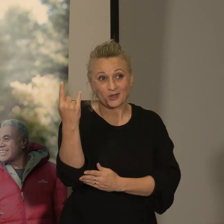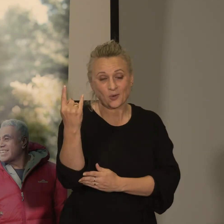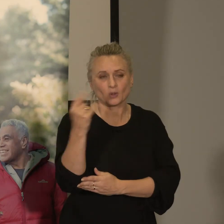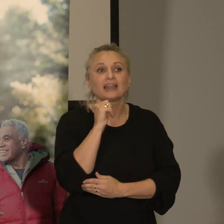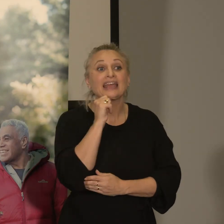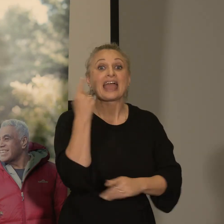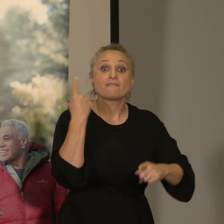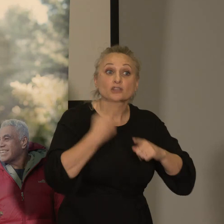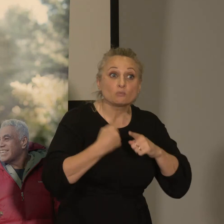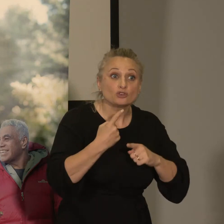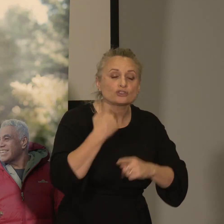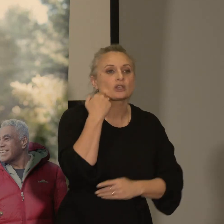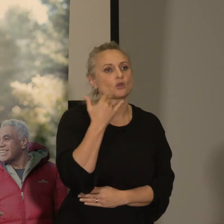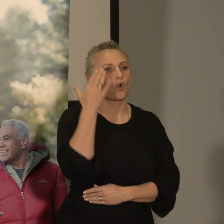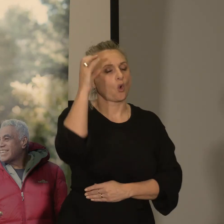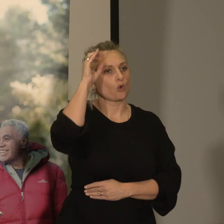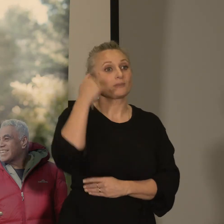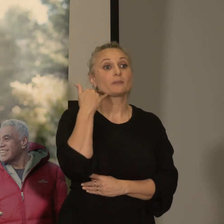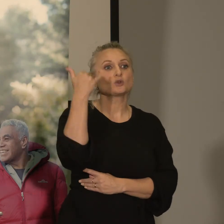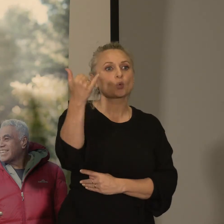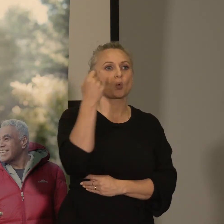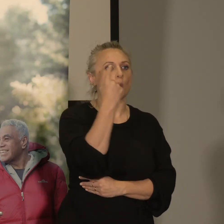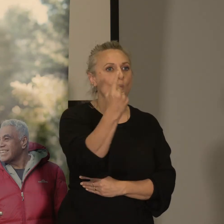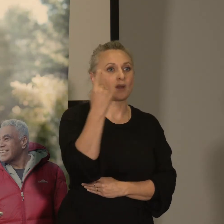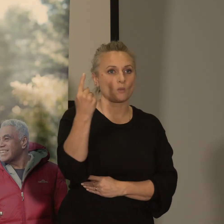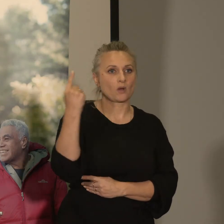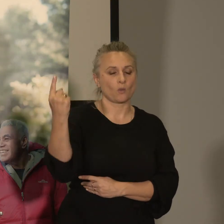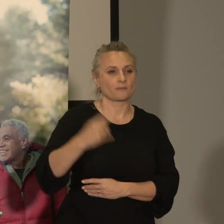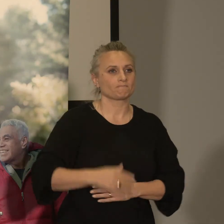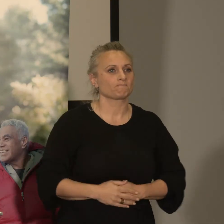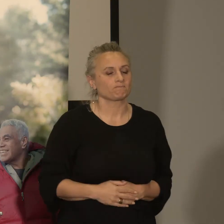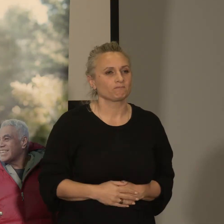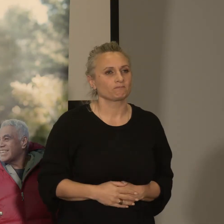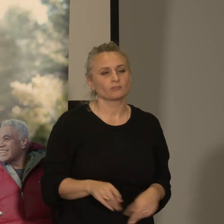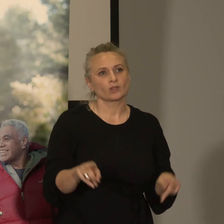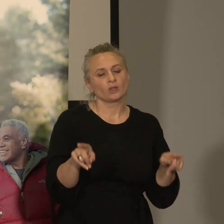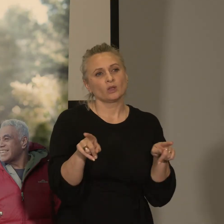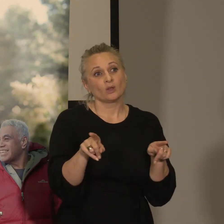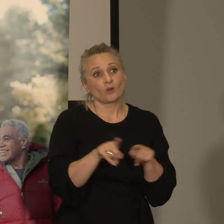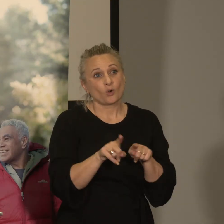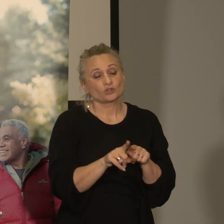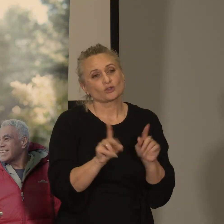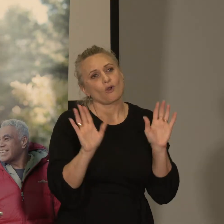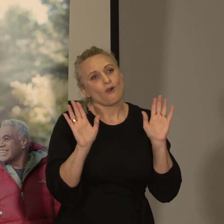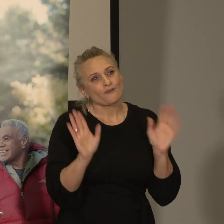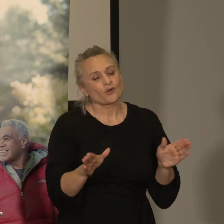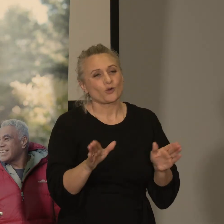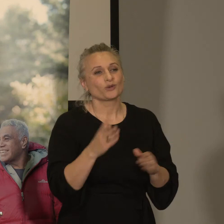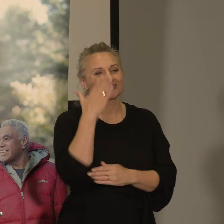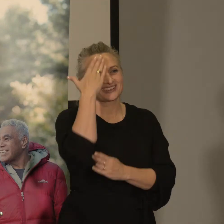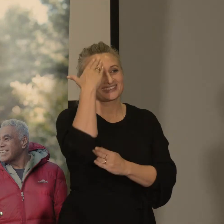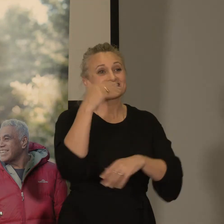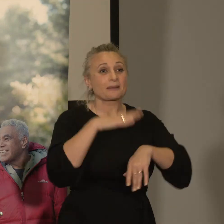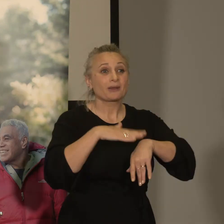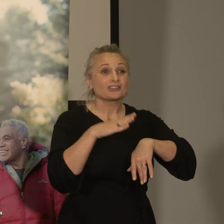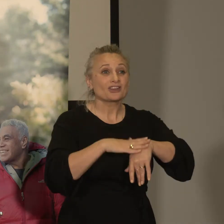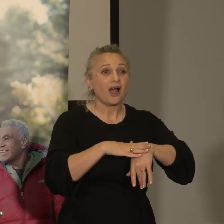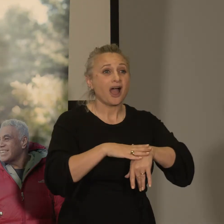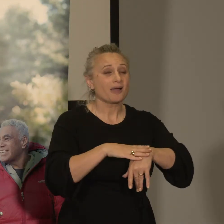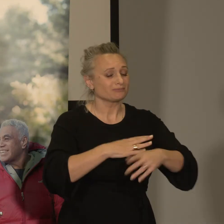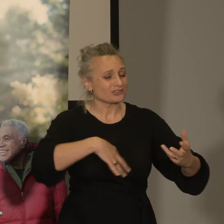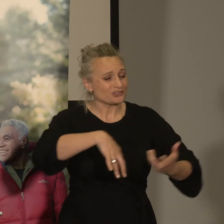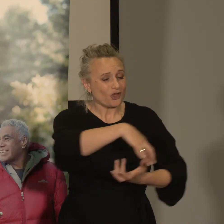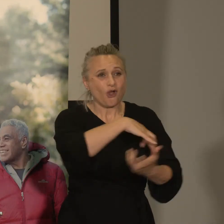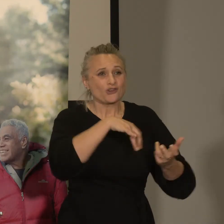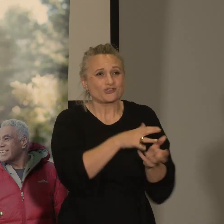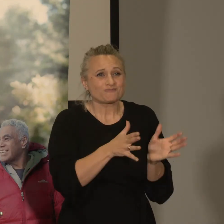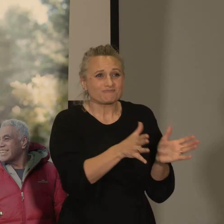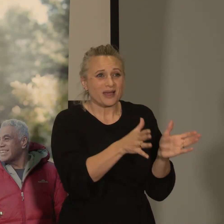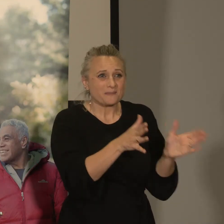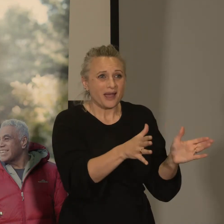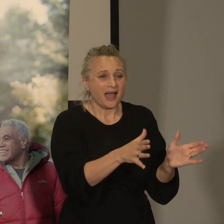remember to call 111. And